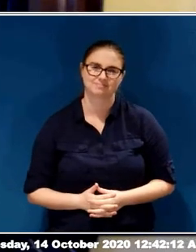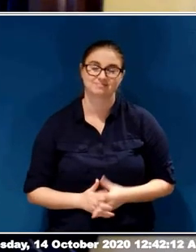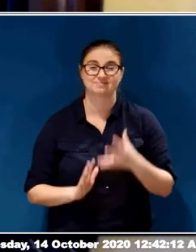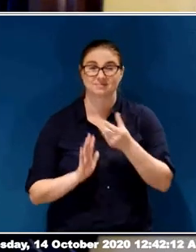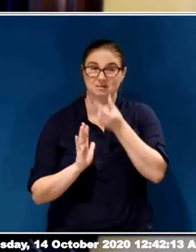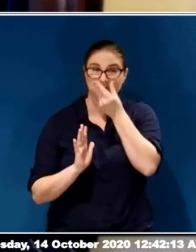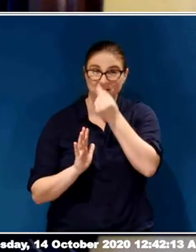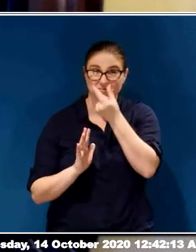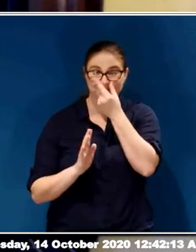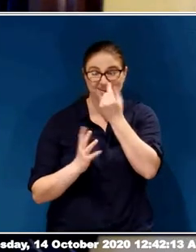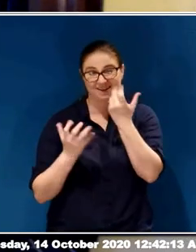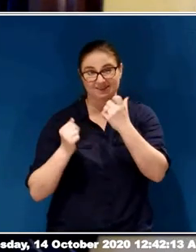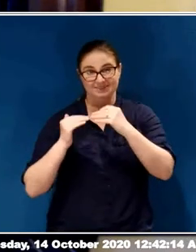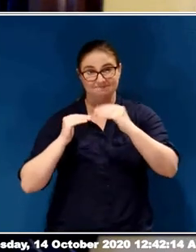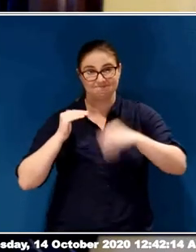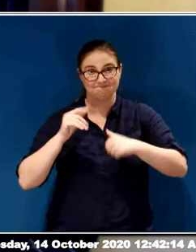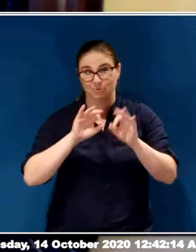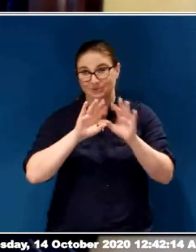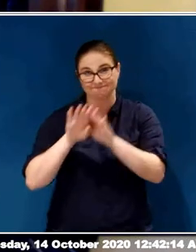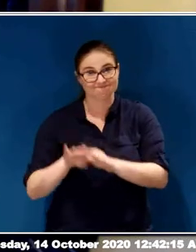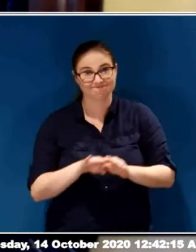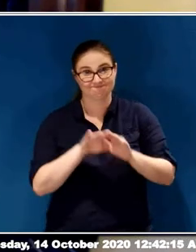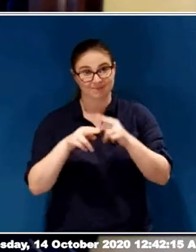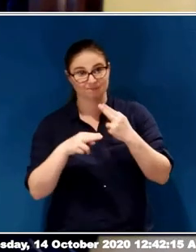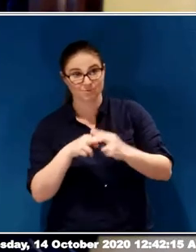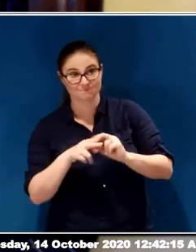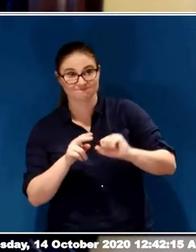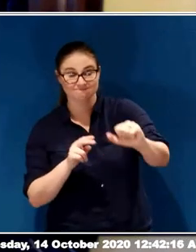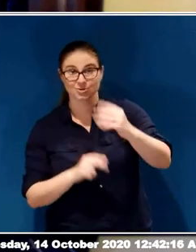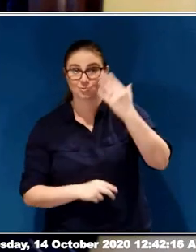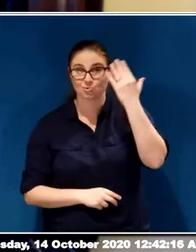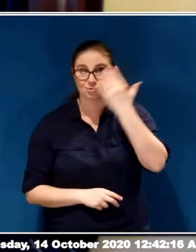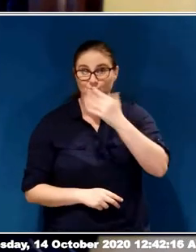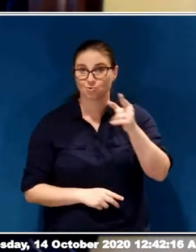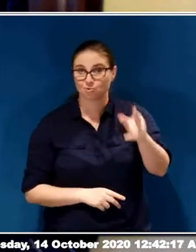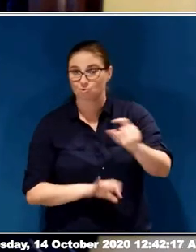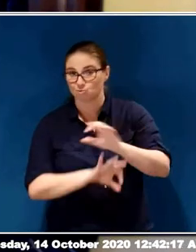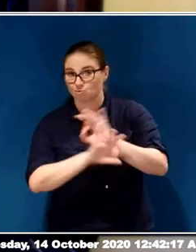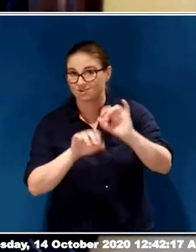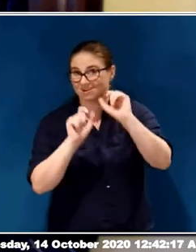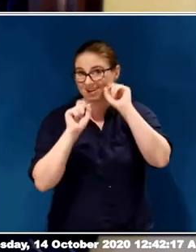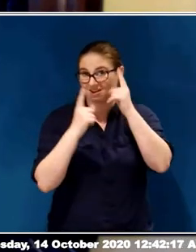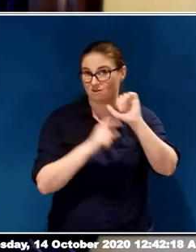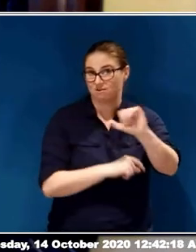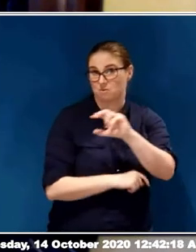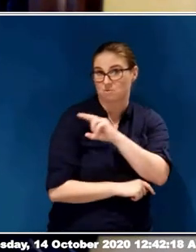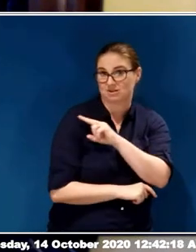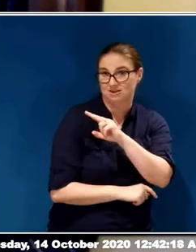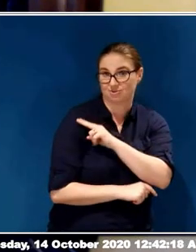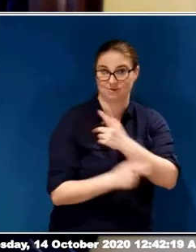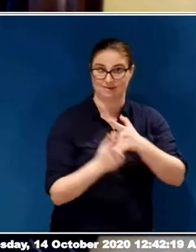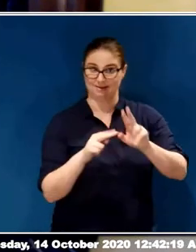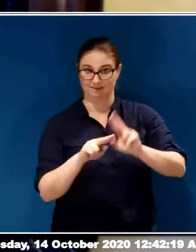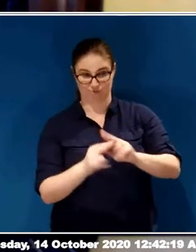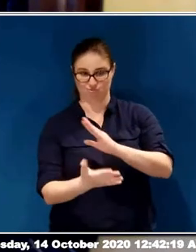what their obligations are and whether they're meeting them. Can you give us an illustration of such